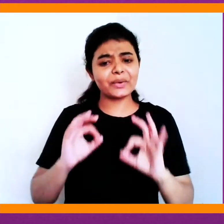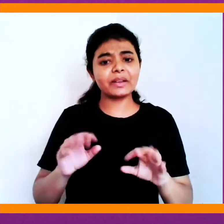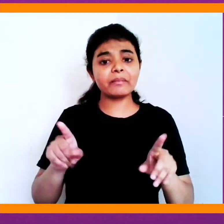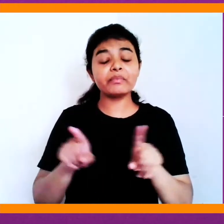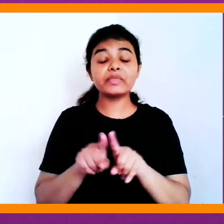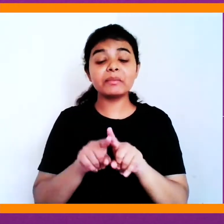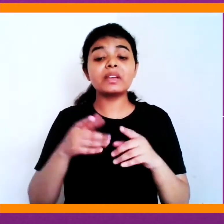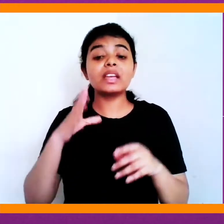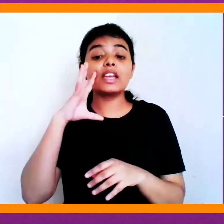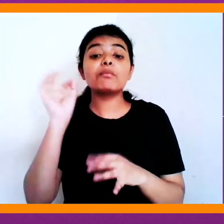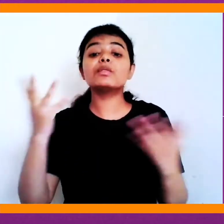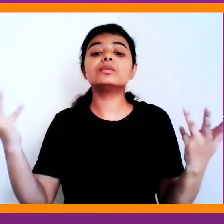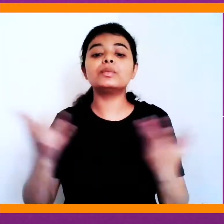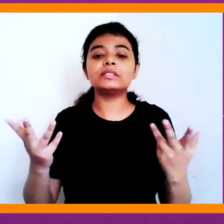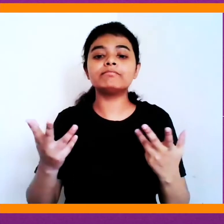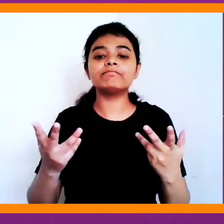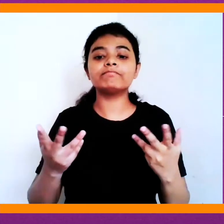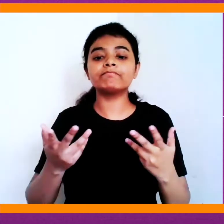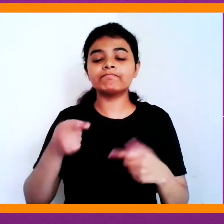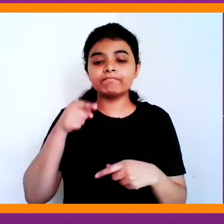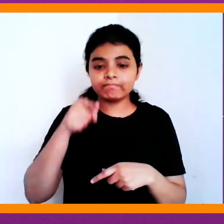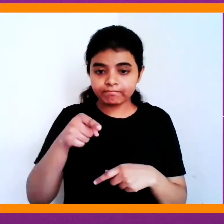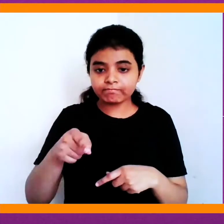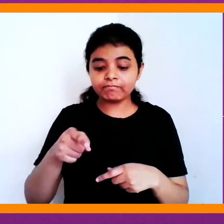the important thing is to know that it's the health of a person the health of the